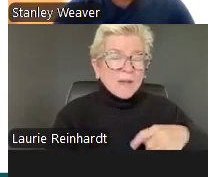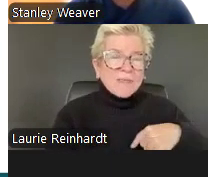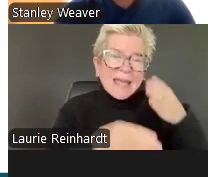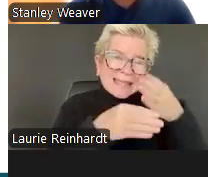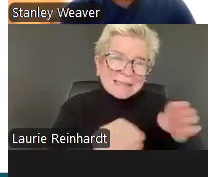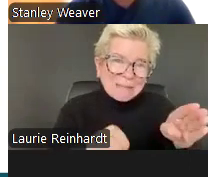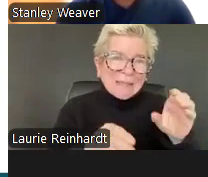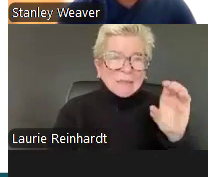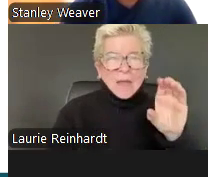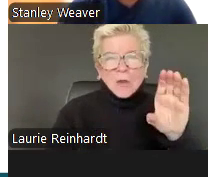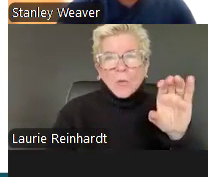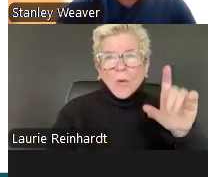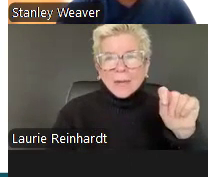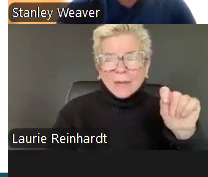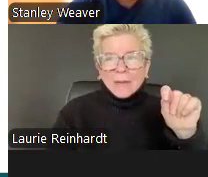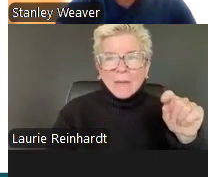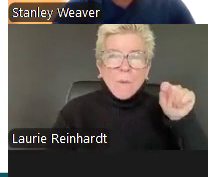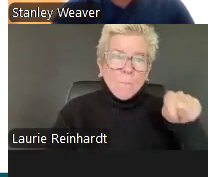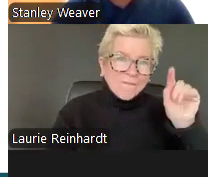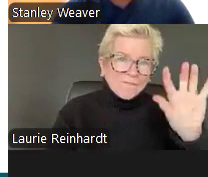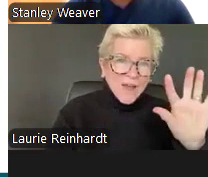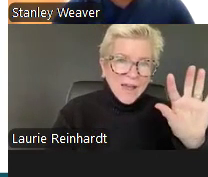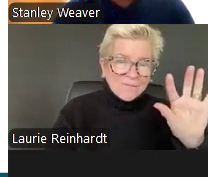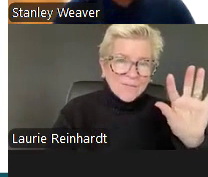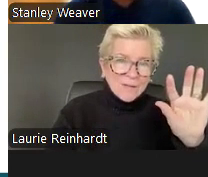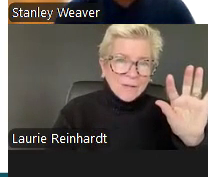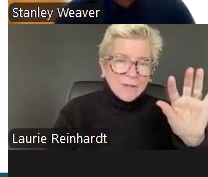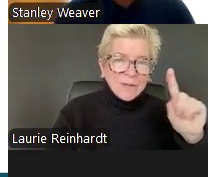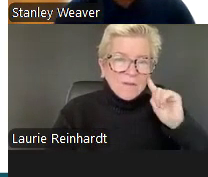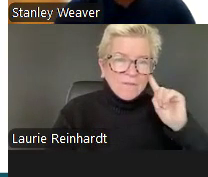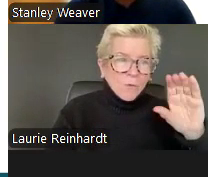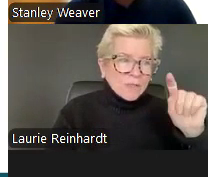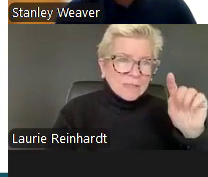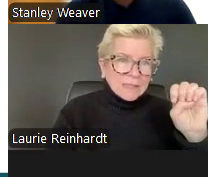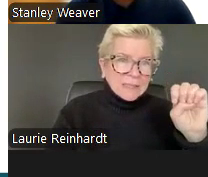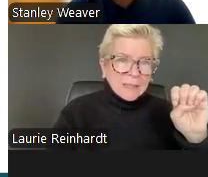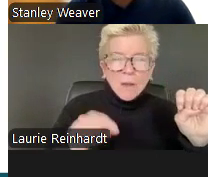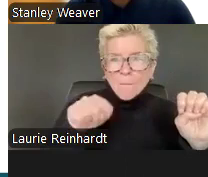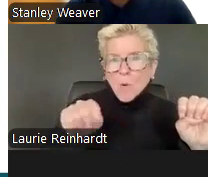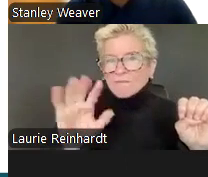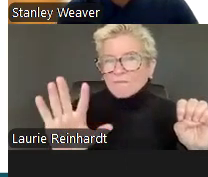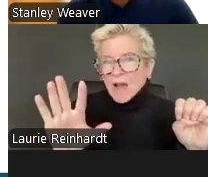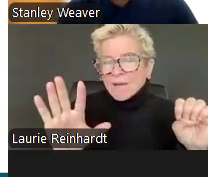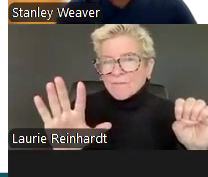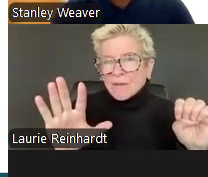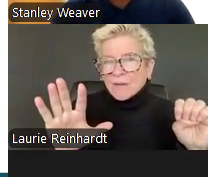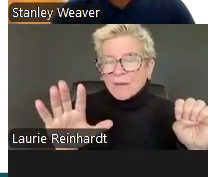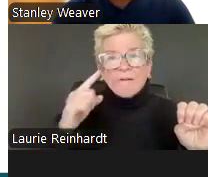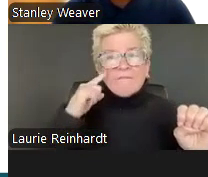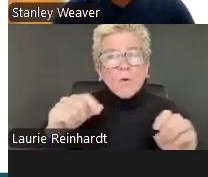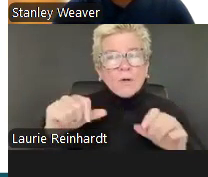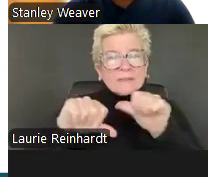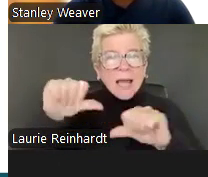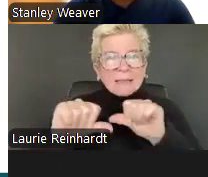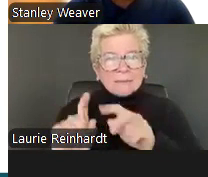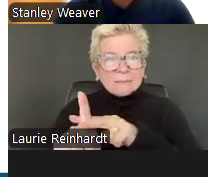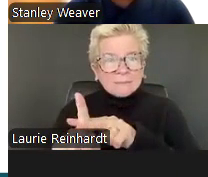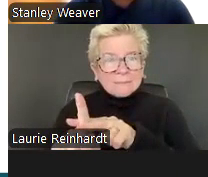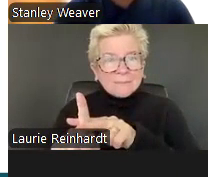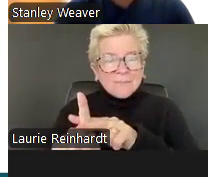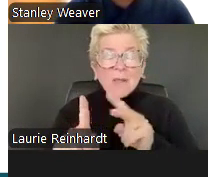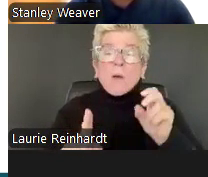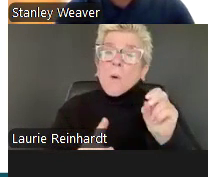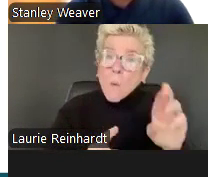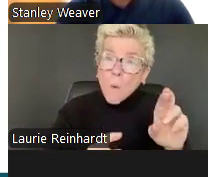and have half five go towards CTE and half go towards science, or they also could do the full